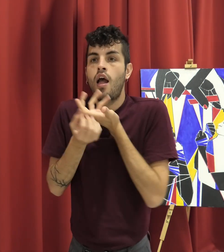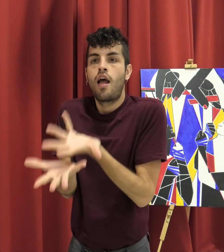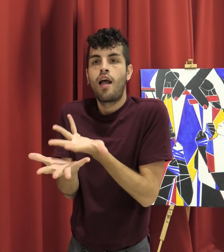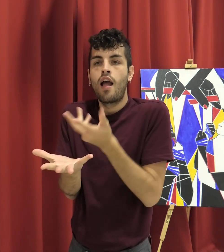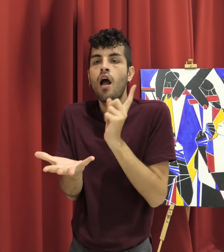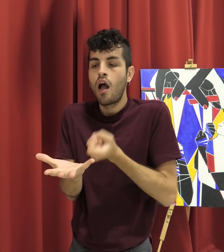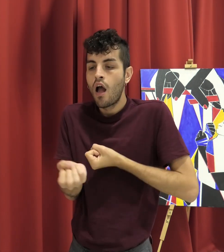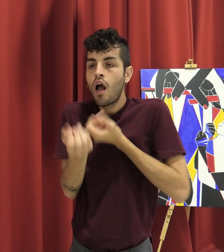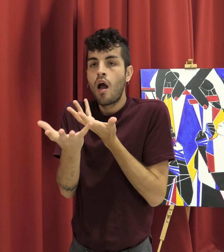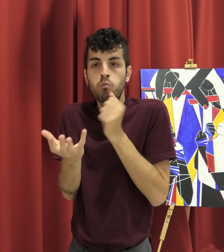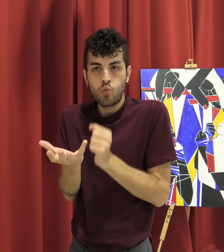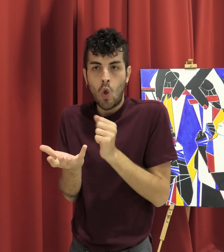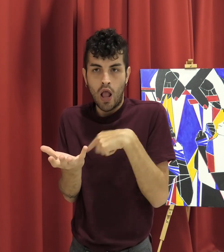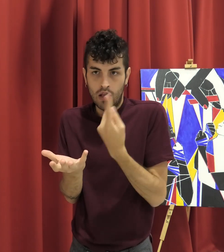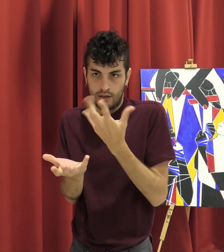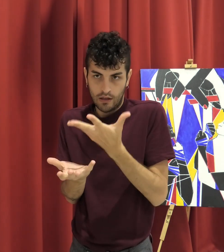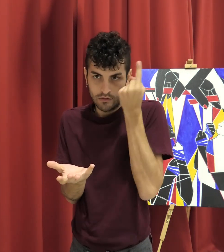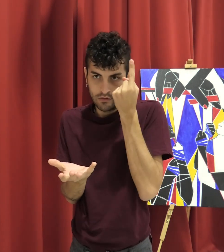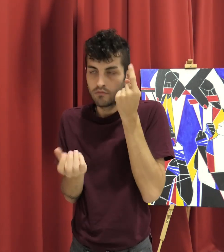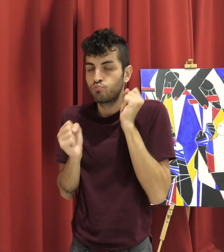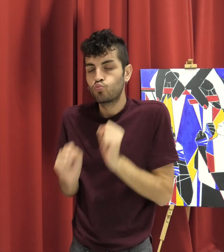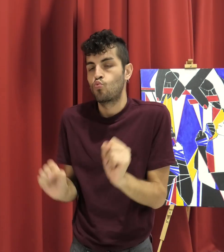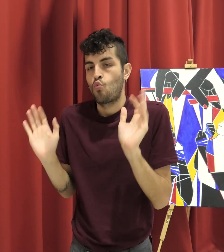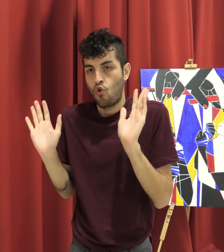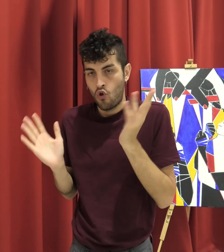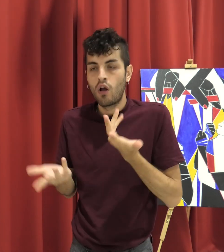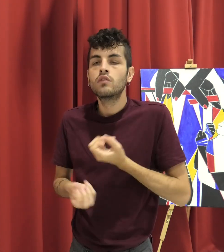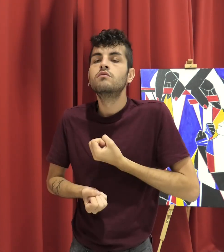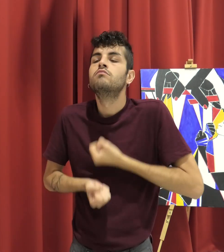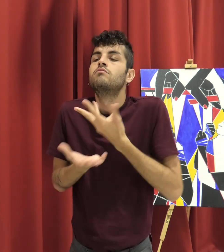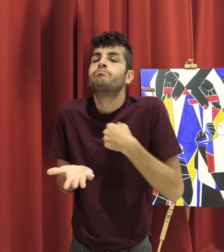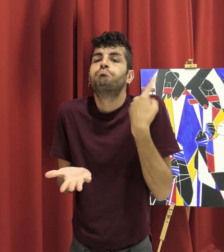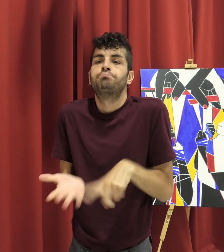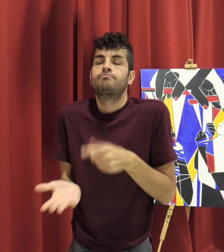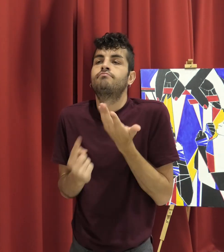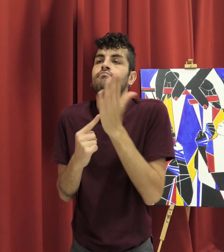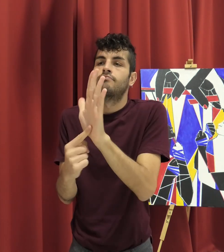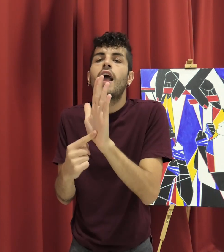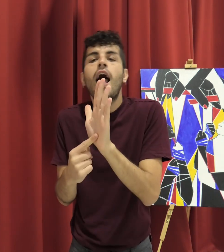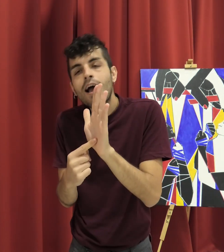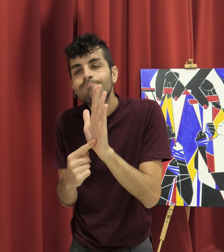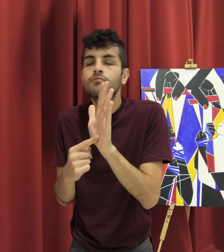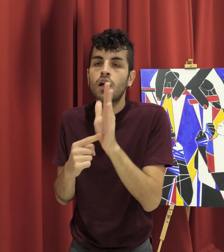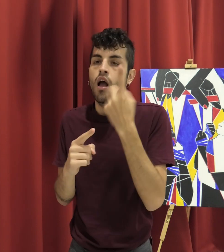is spontaneity, which can also sometimes be unsuitable for the context.